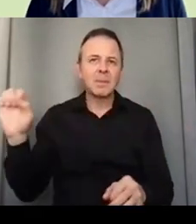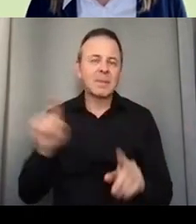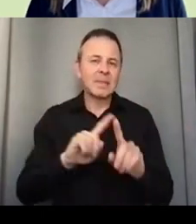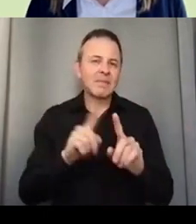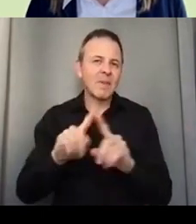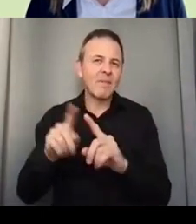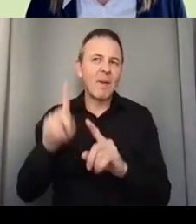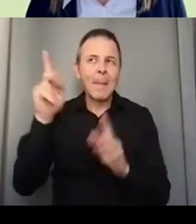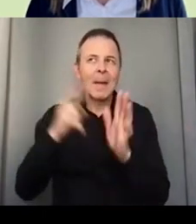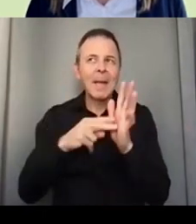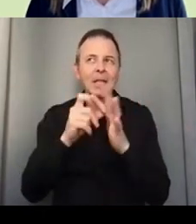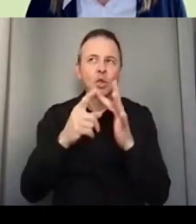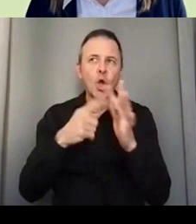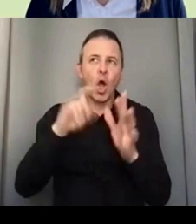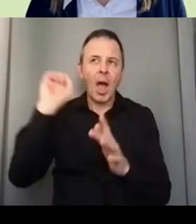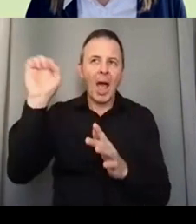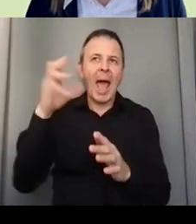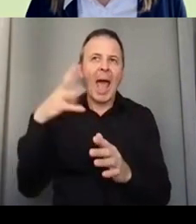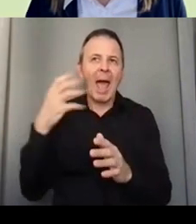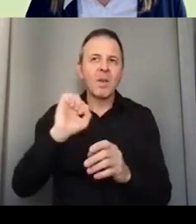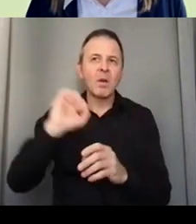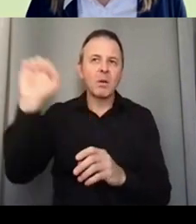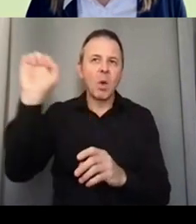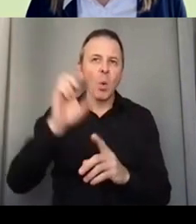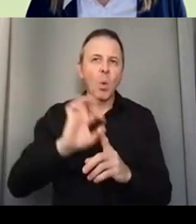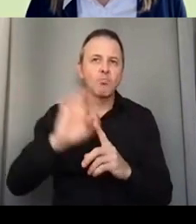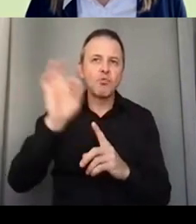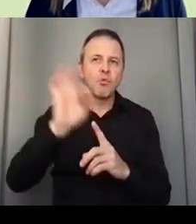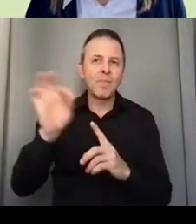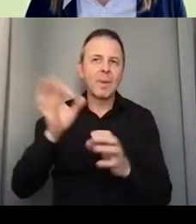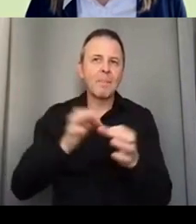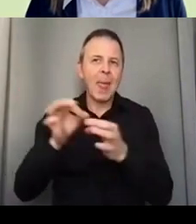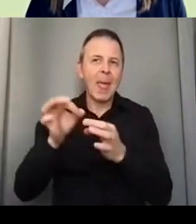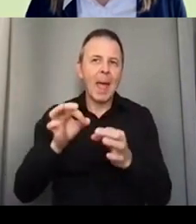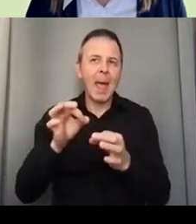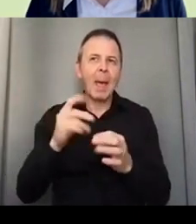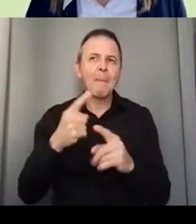their own Improvement plan and the participant guarantee to do this we